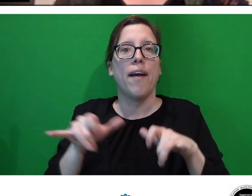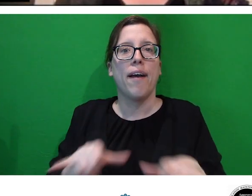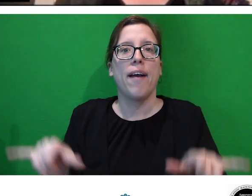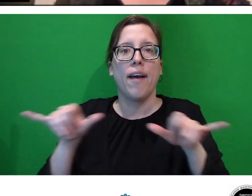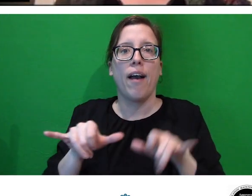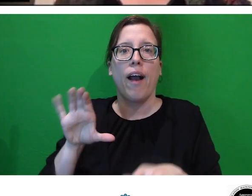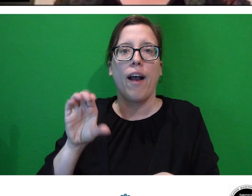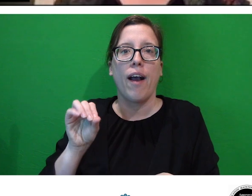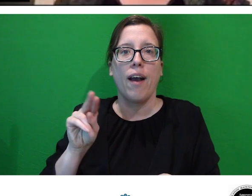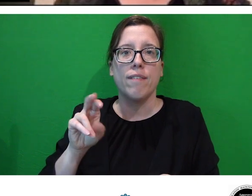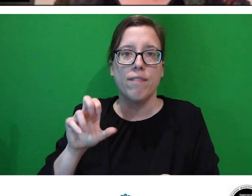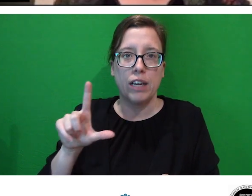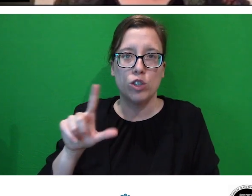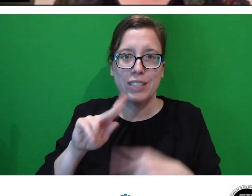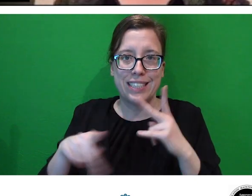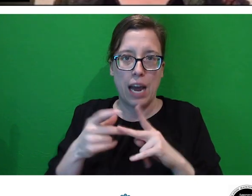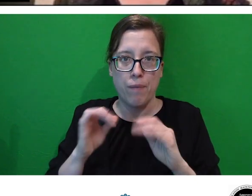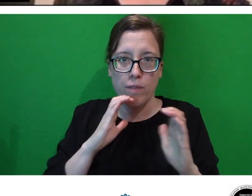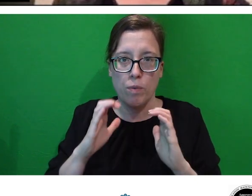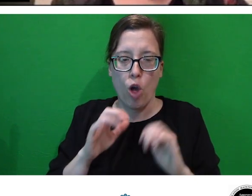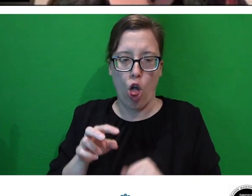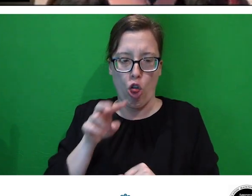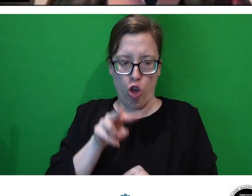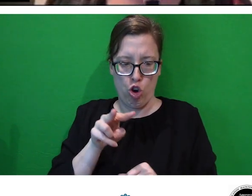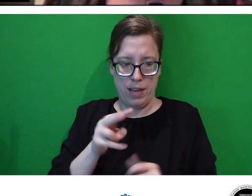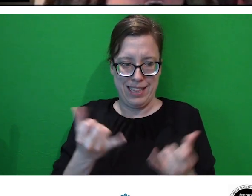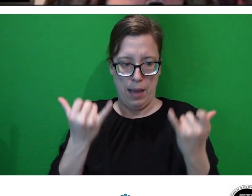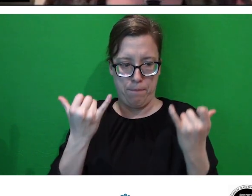it's really important, more important, because